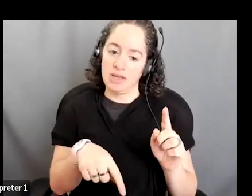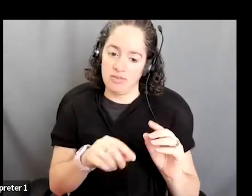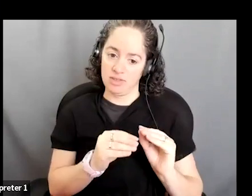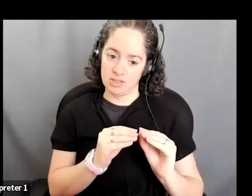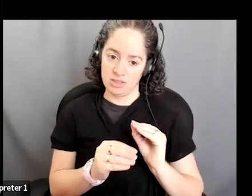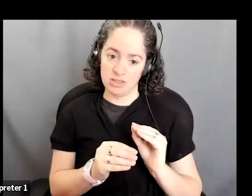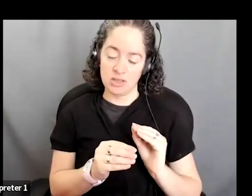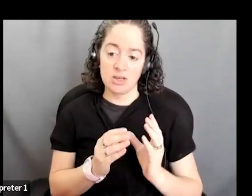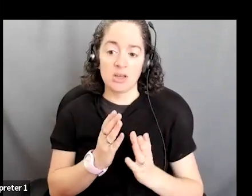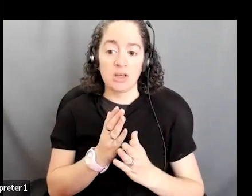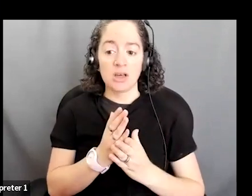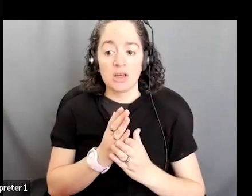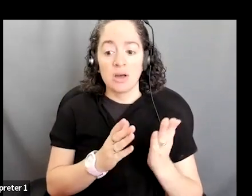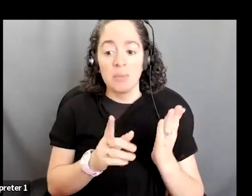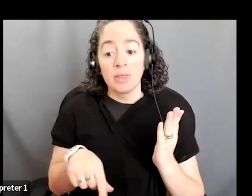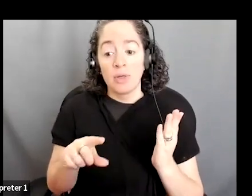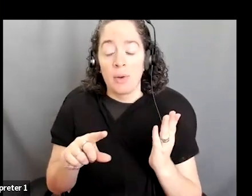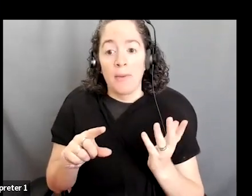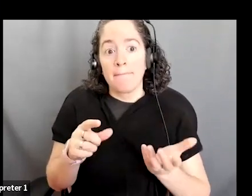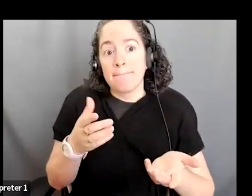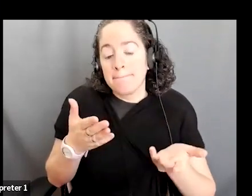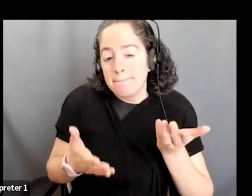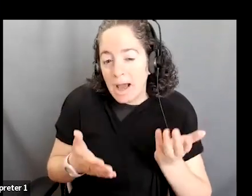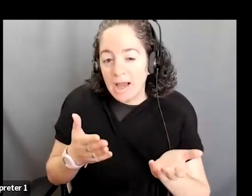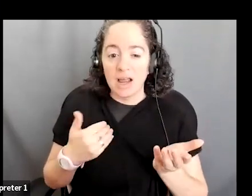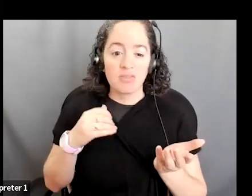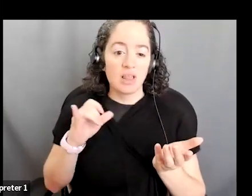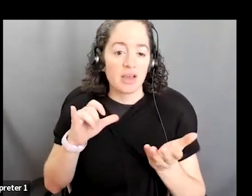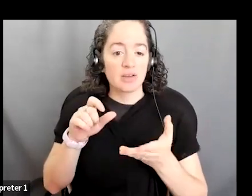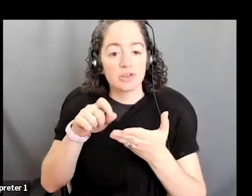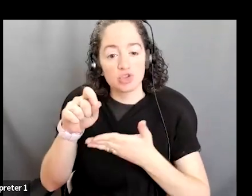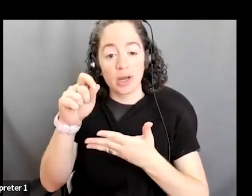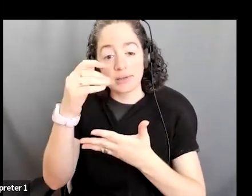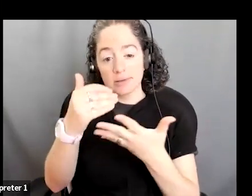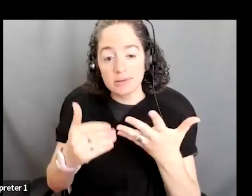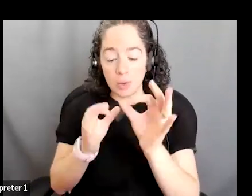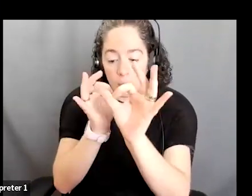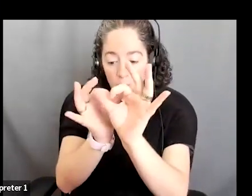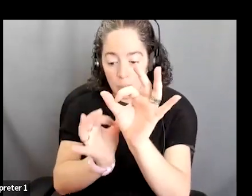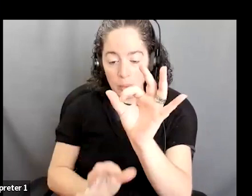for a checkbox and radio to apply a field set, but for the most part,